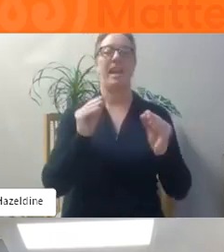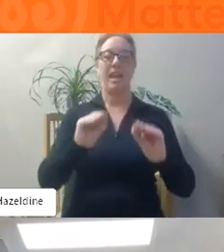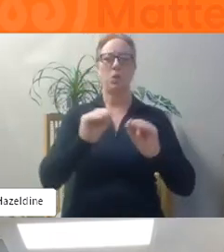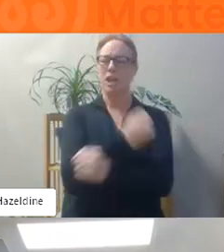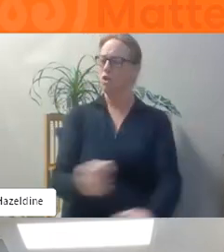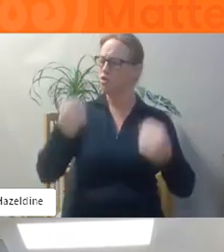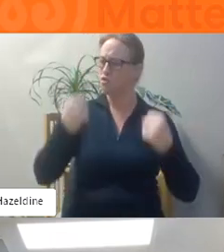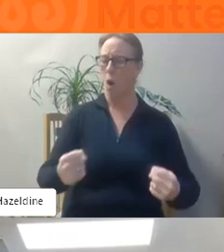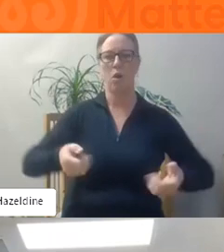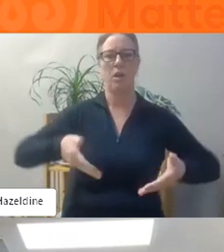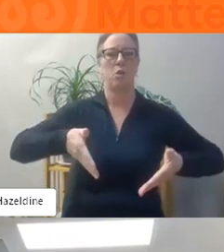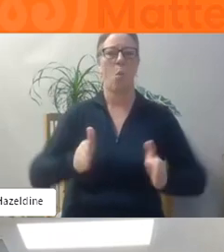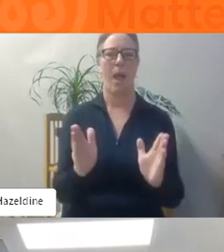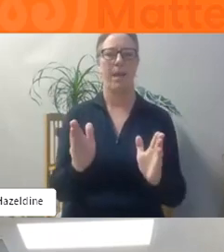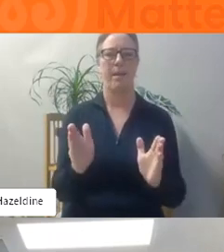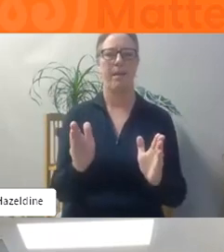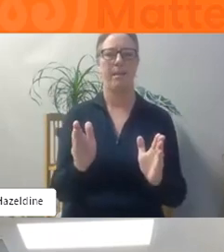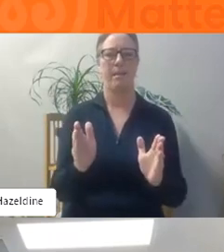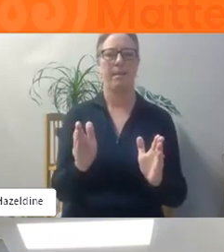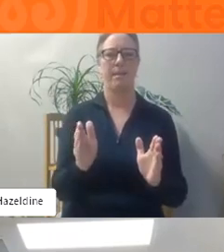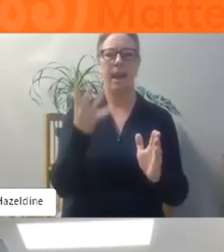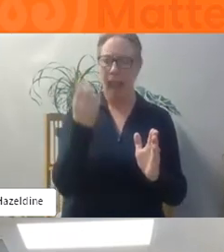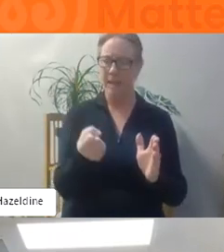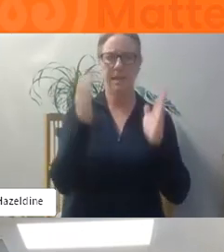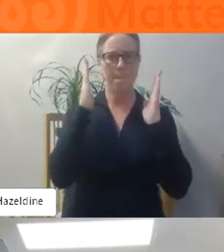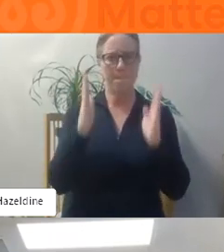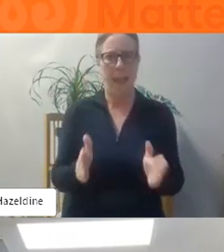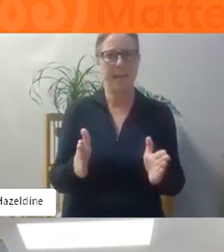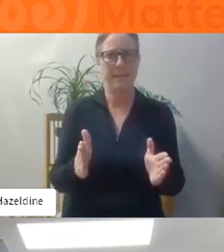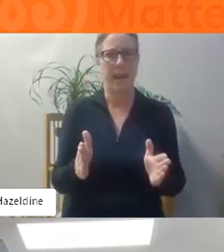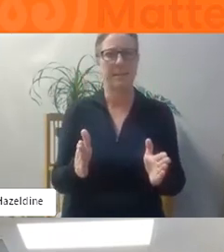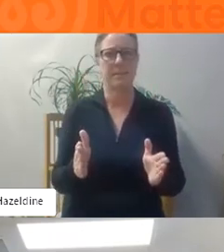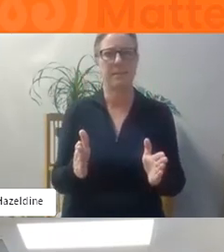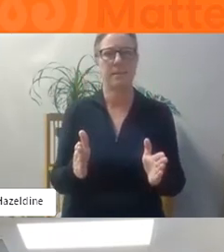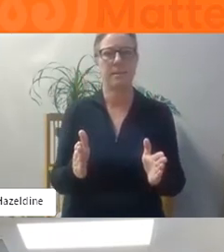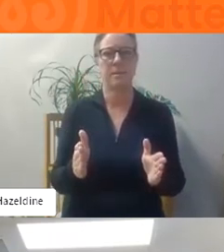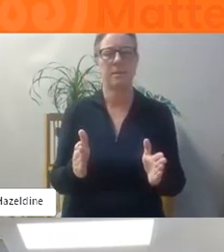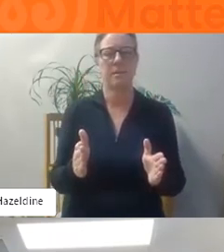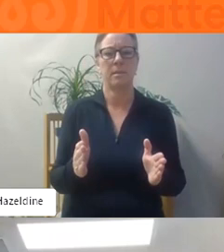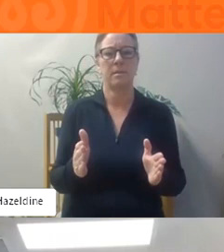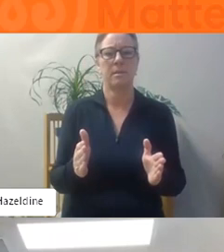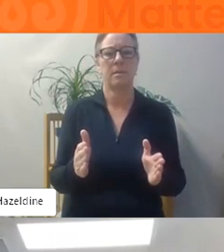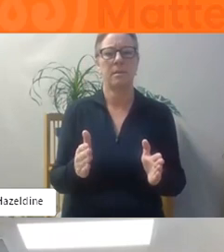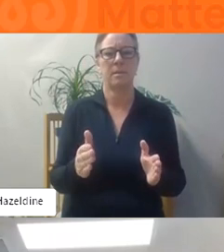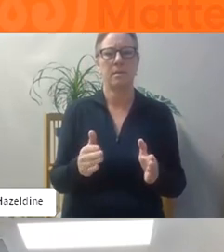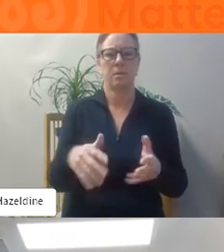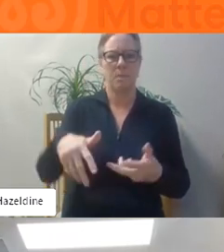vehicle and it has a mandate to dismantle epistemic, participatory